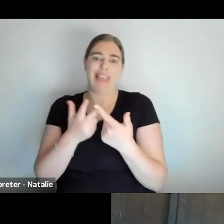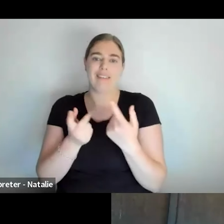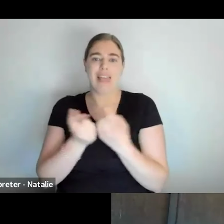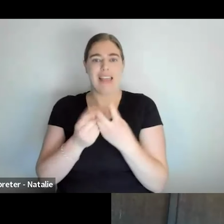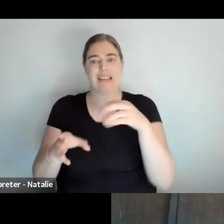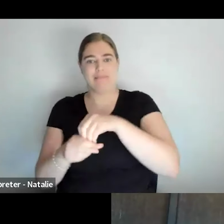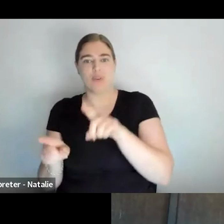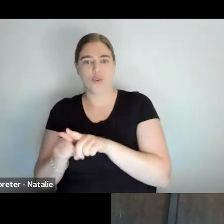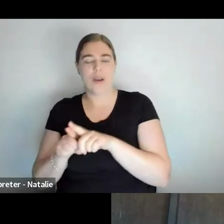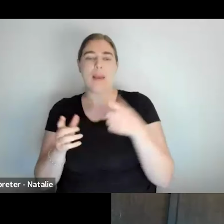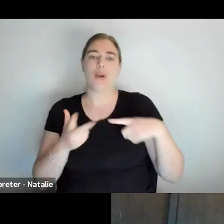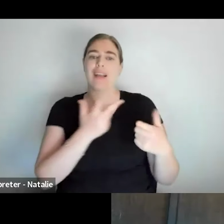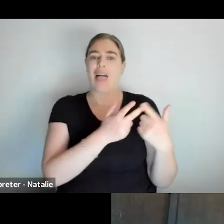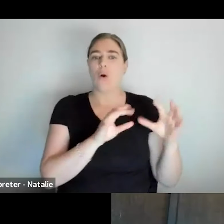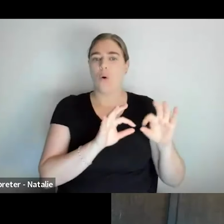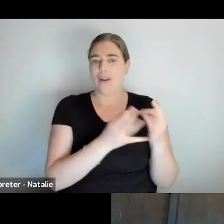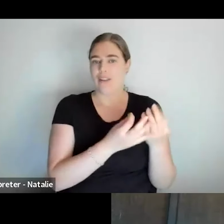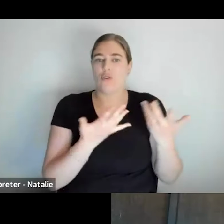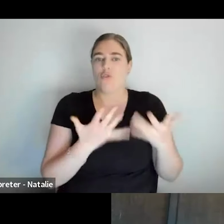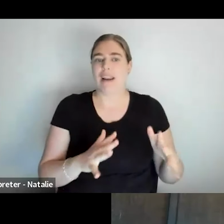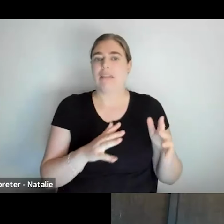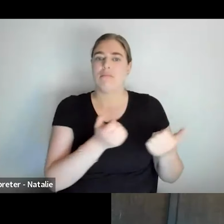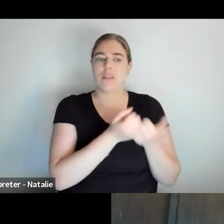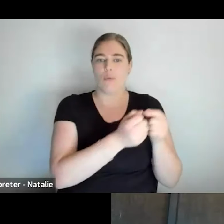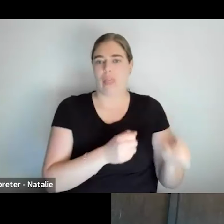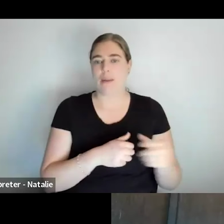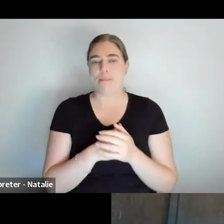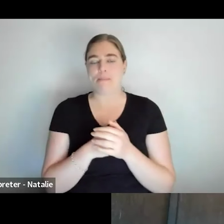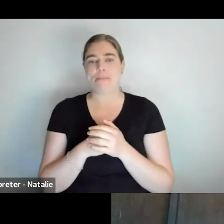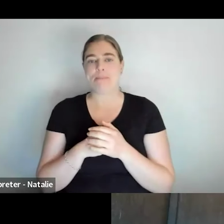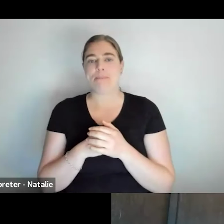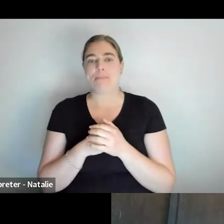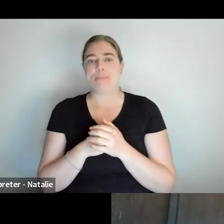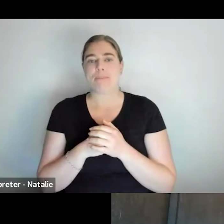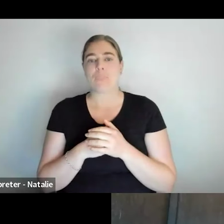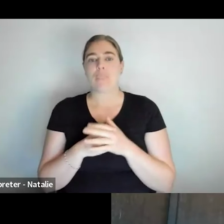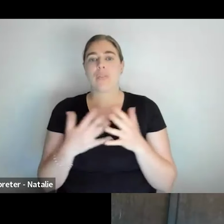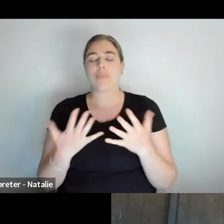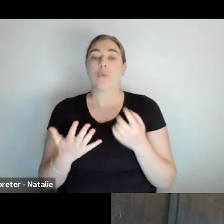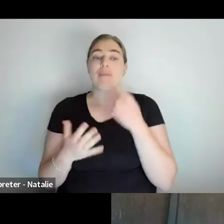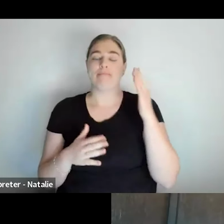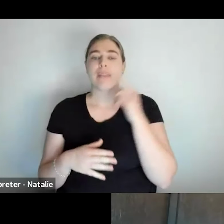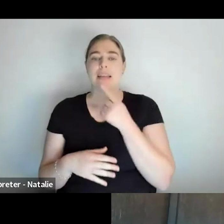another agency. As we have said, individual applicants are not eligible in the first